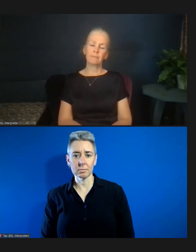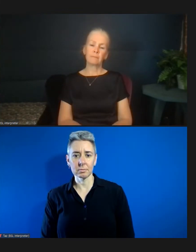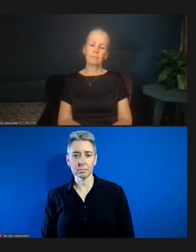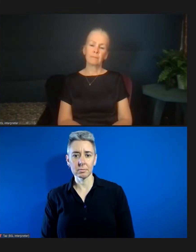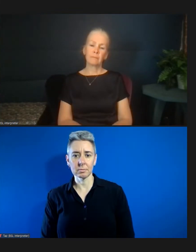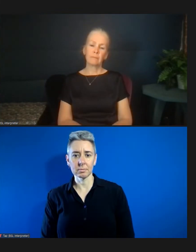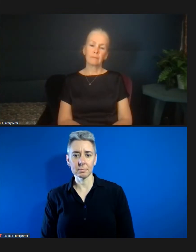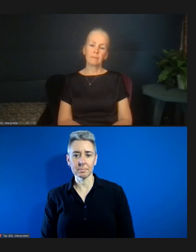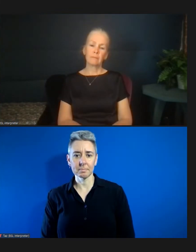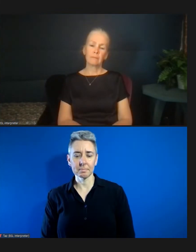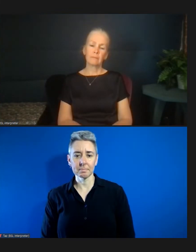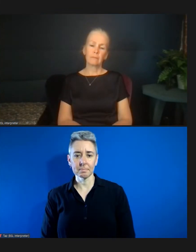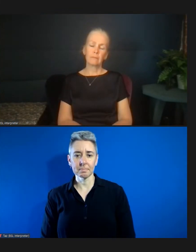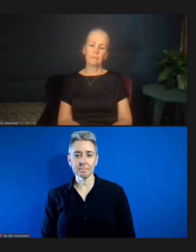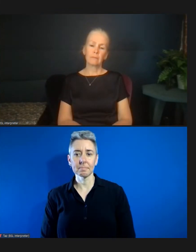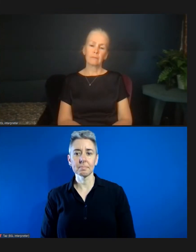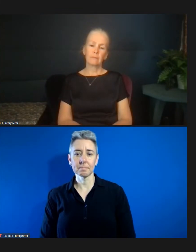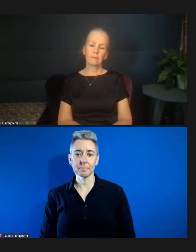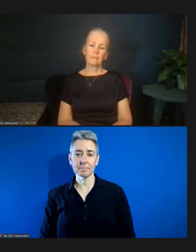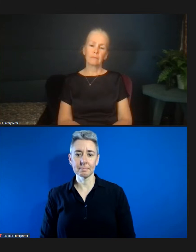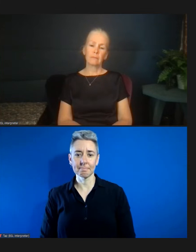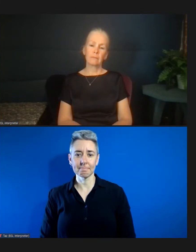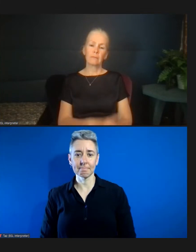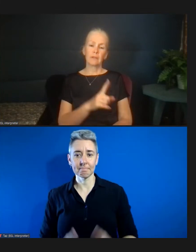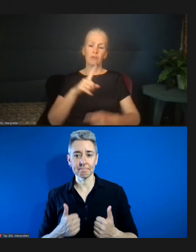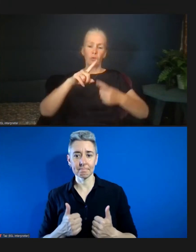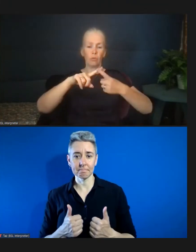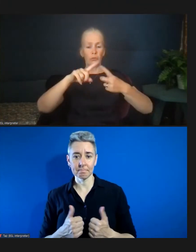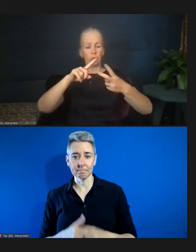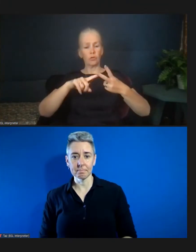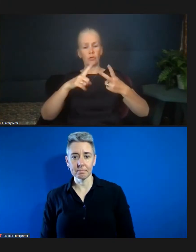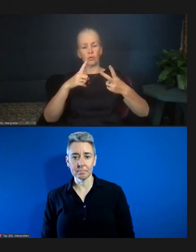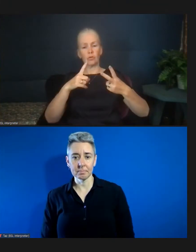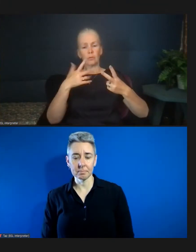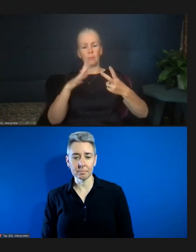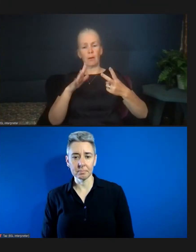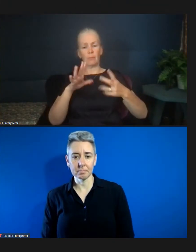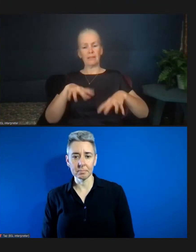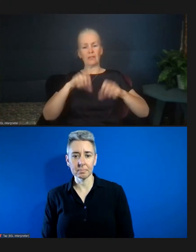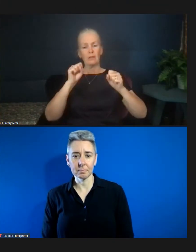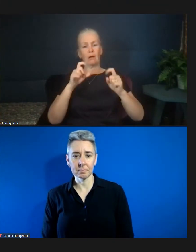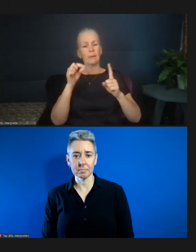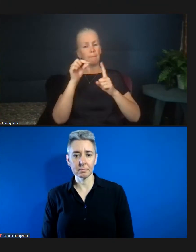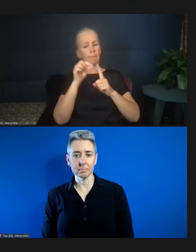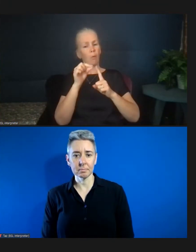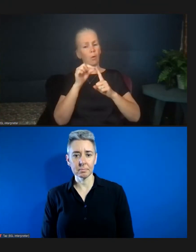And so, those two might just be sort of initial points to get start thinking about